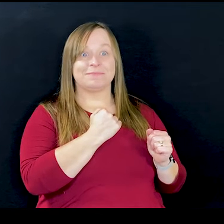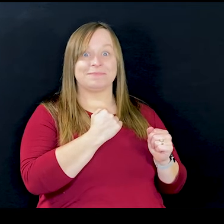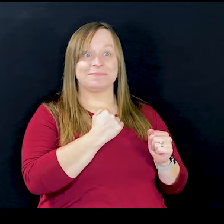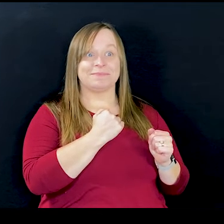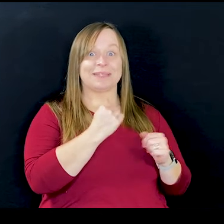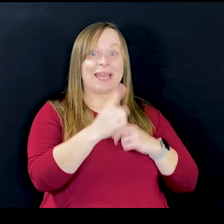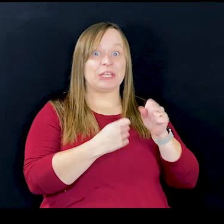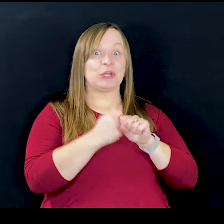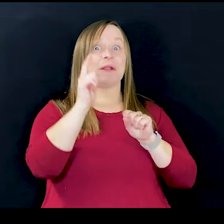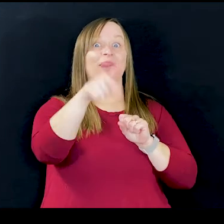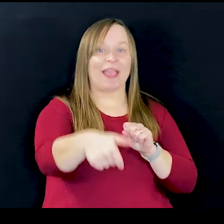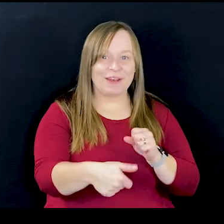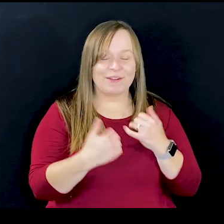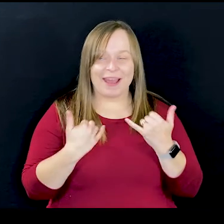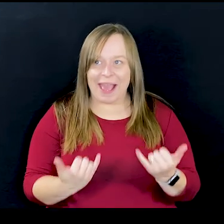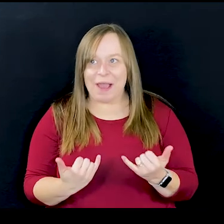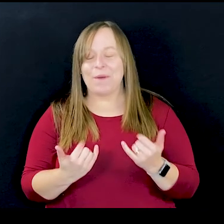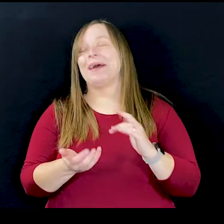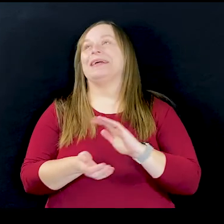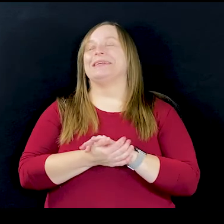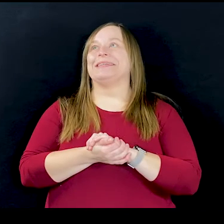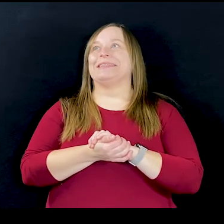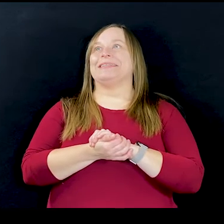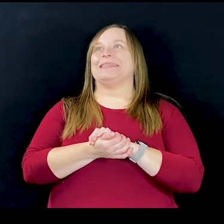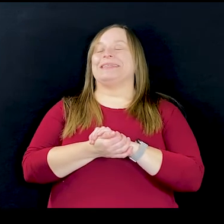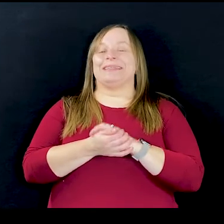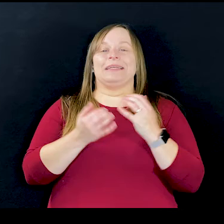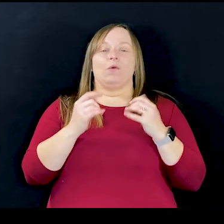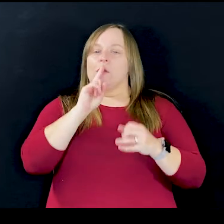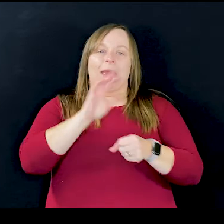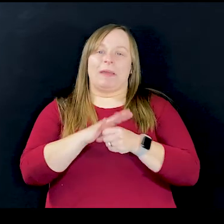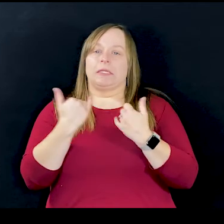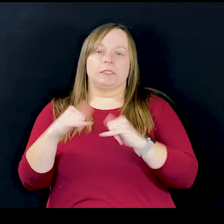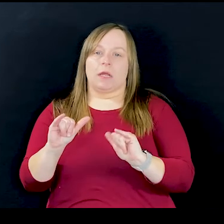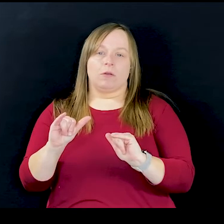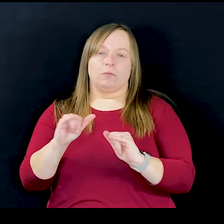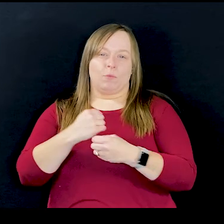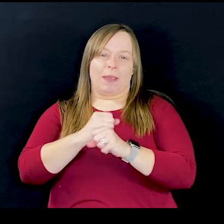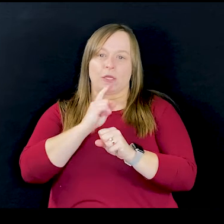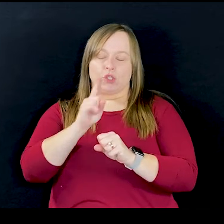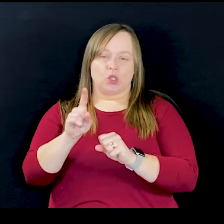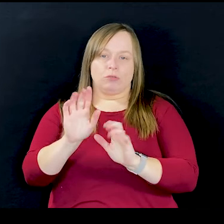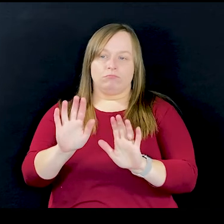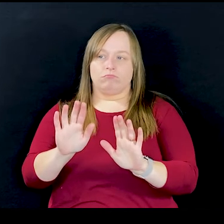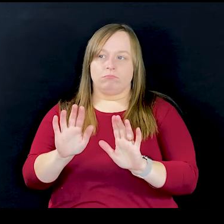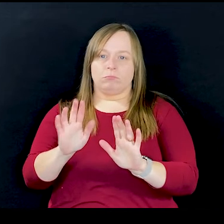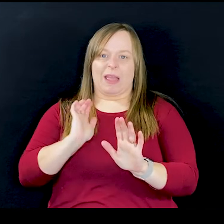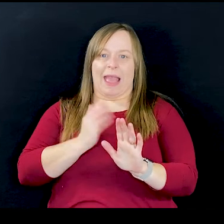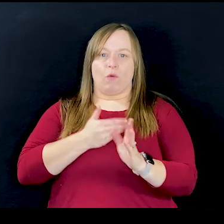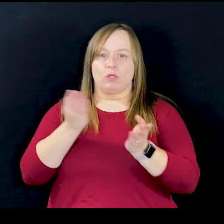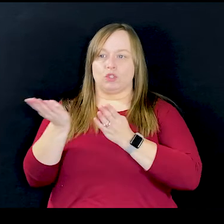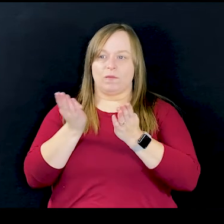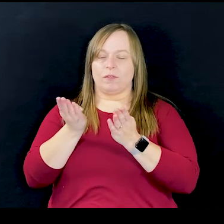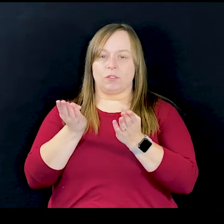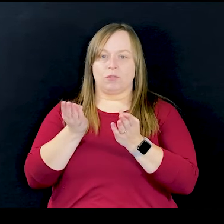and here we are over a year later. But we are committed to ensuring that our services are